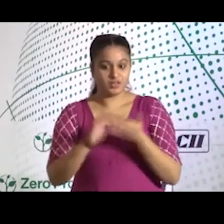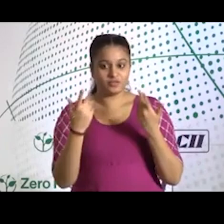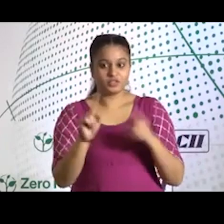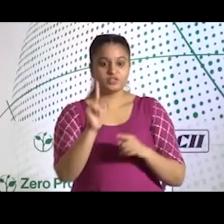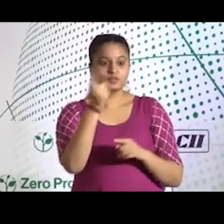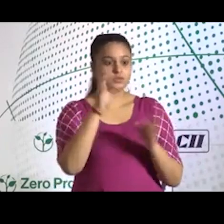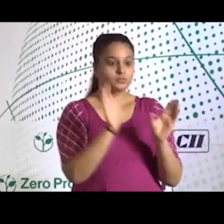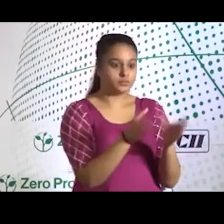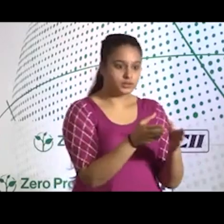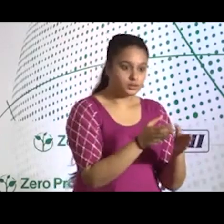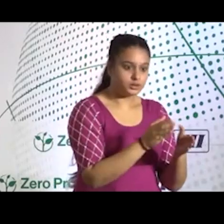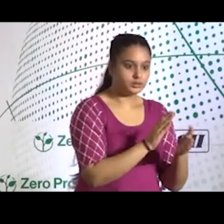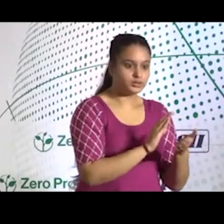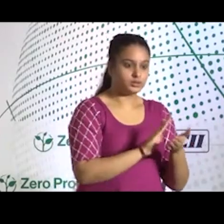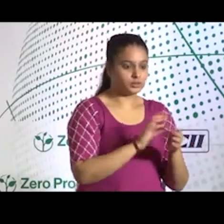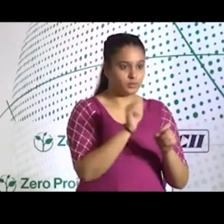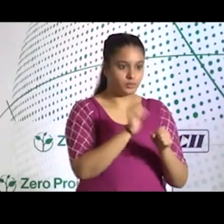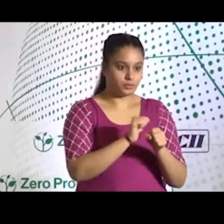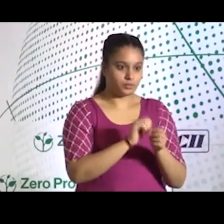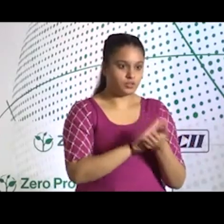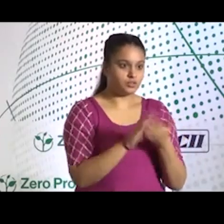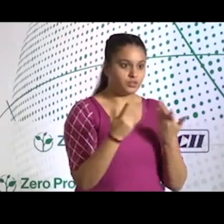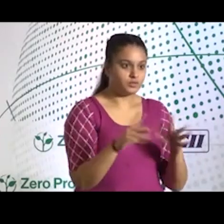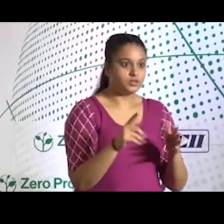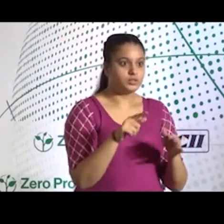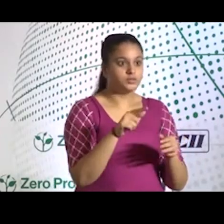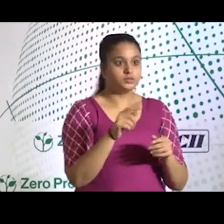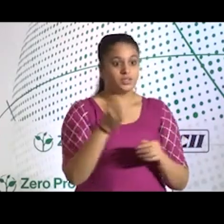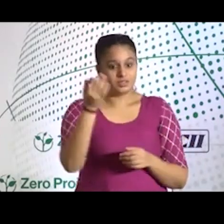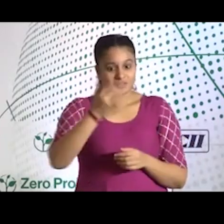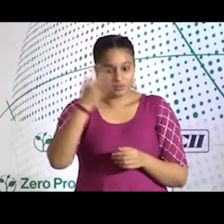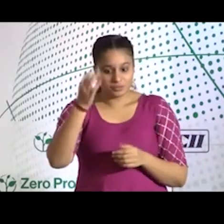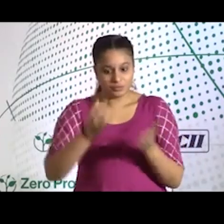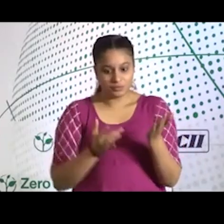are working on all the latest technologies like a cloud transformation journey,